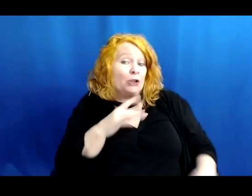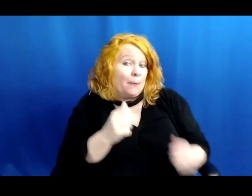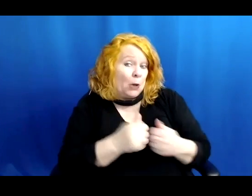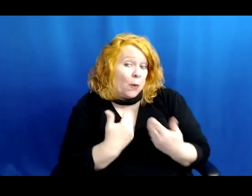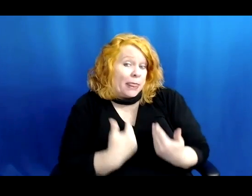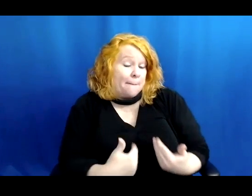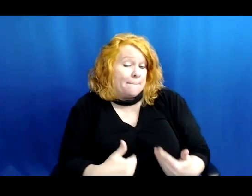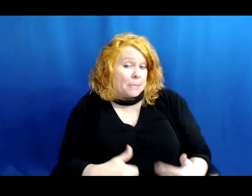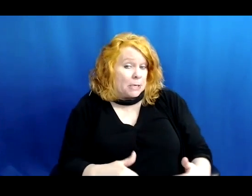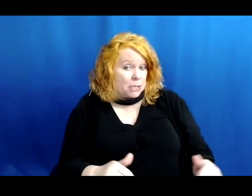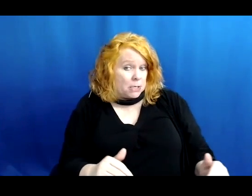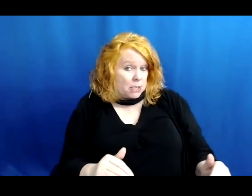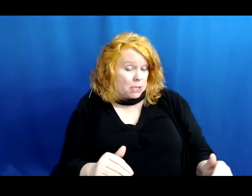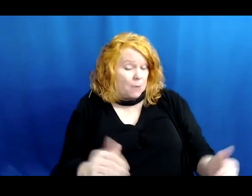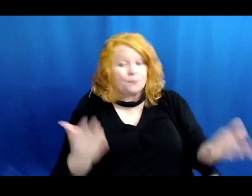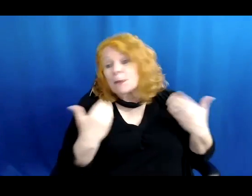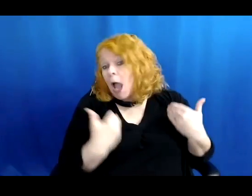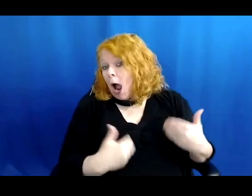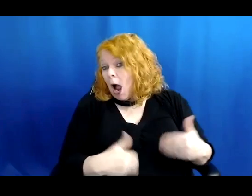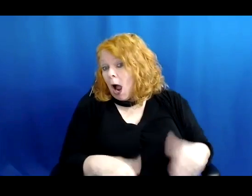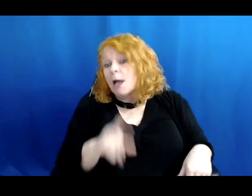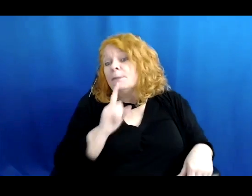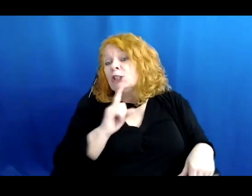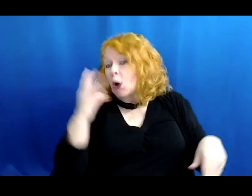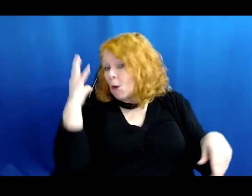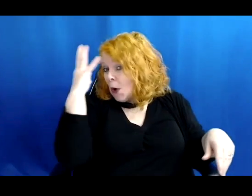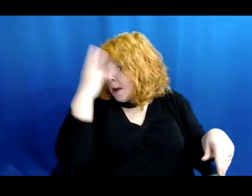I am so very, very pretty,” said Princess Peggy.